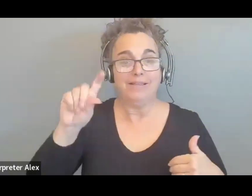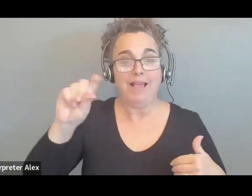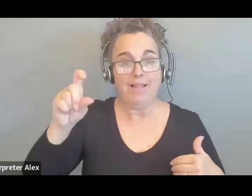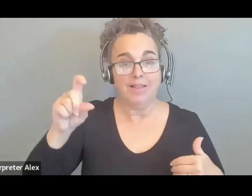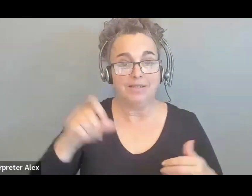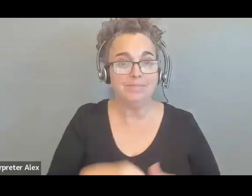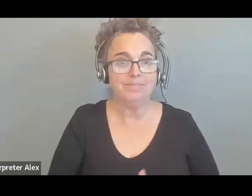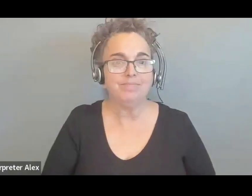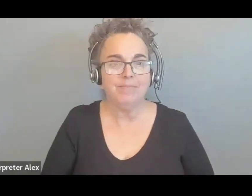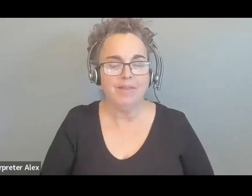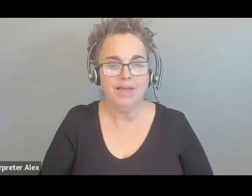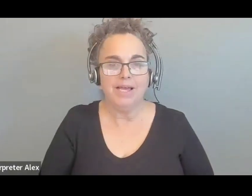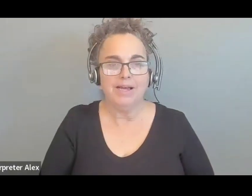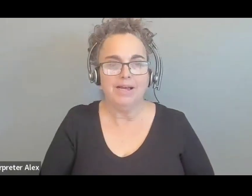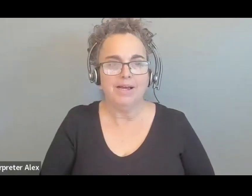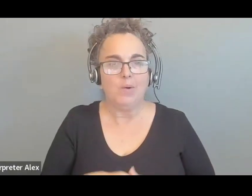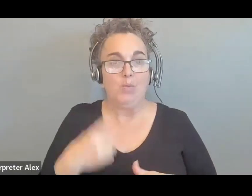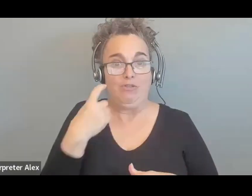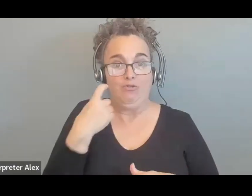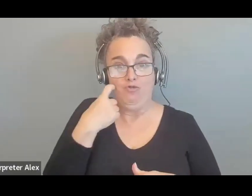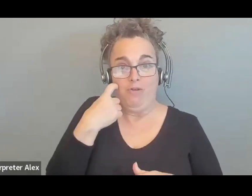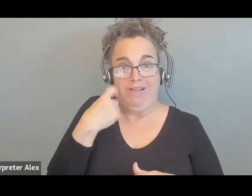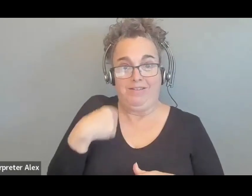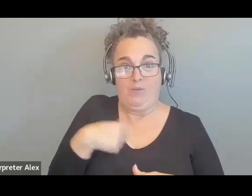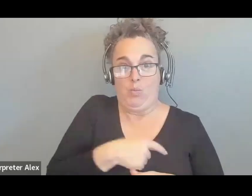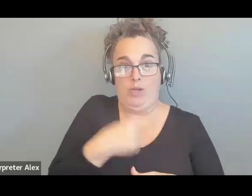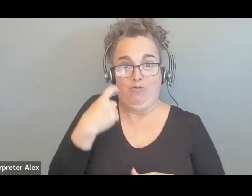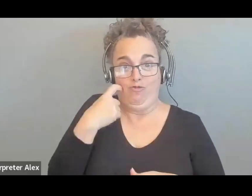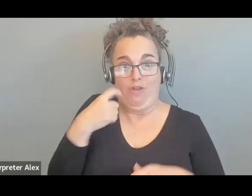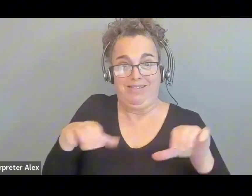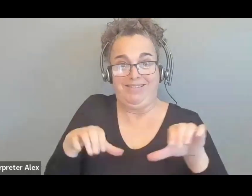We're seeing, we just did an AI accelerator last fall